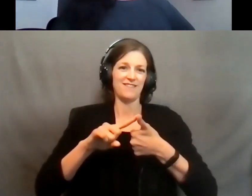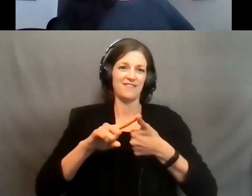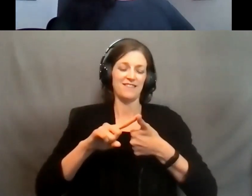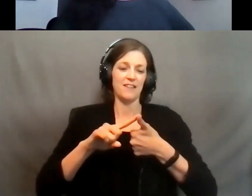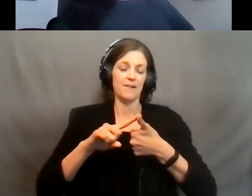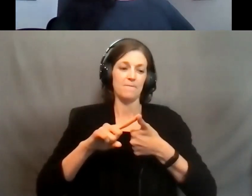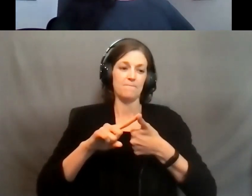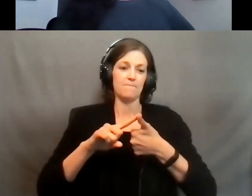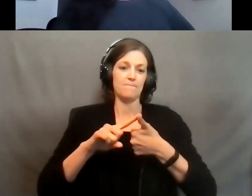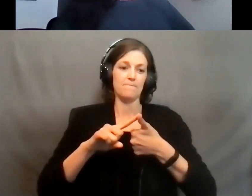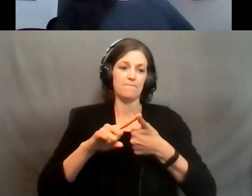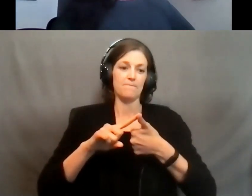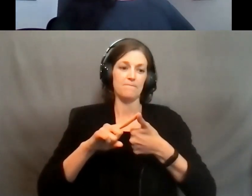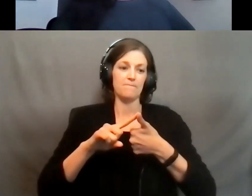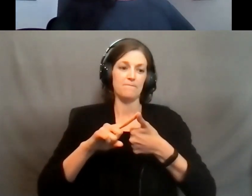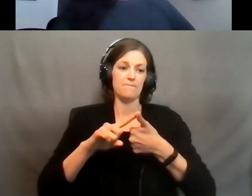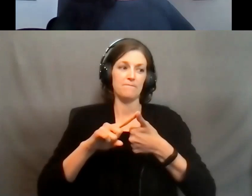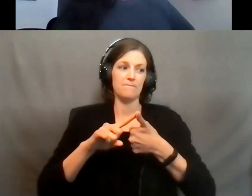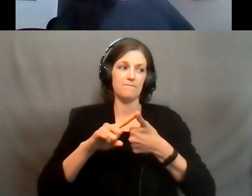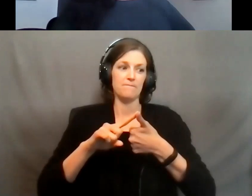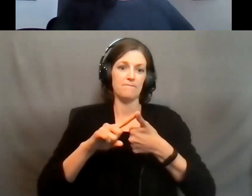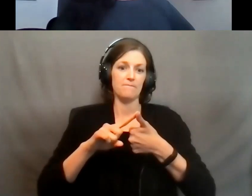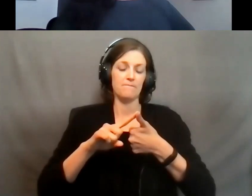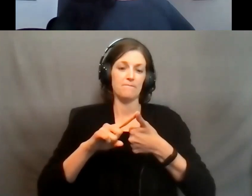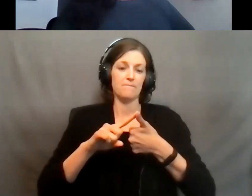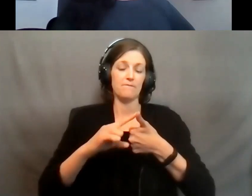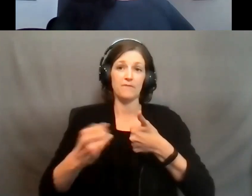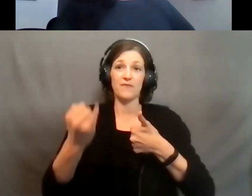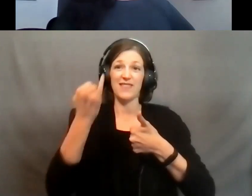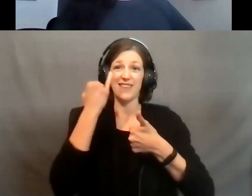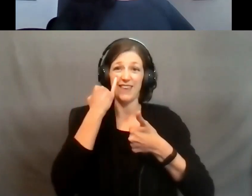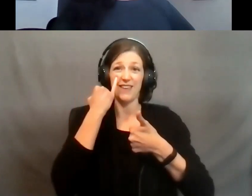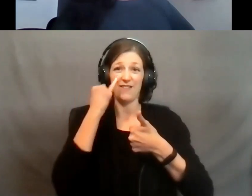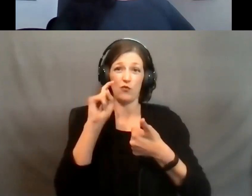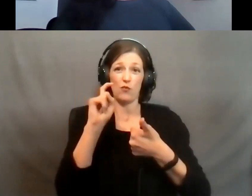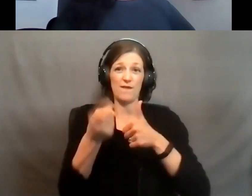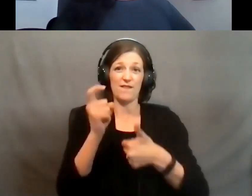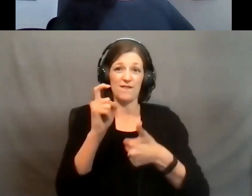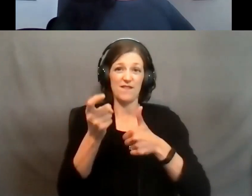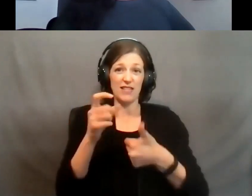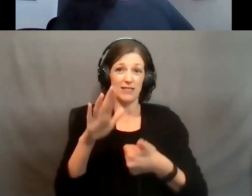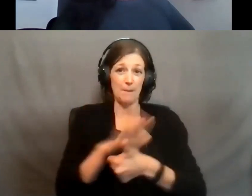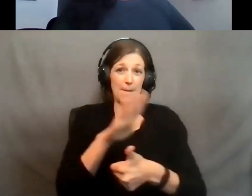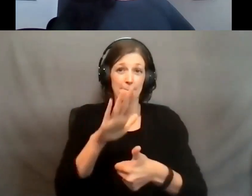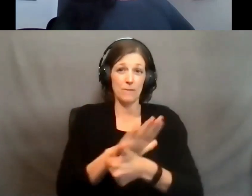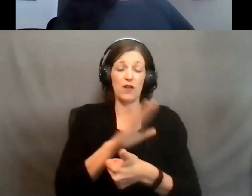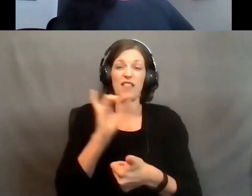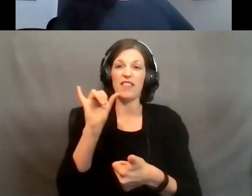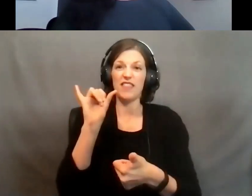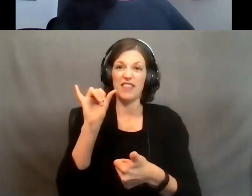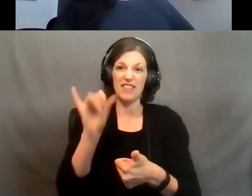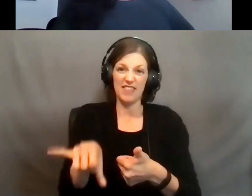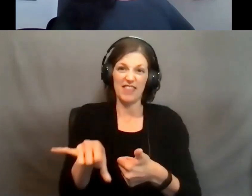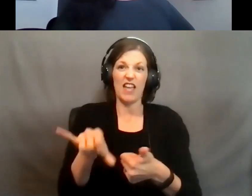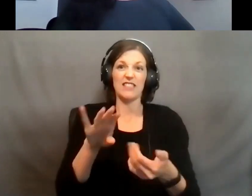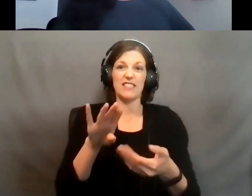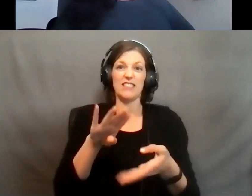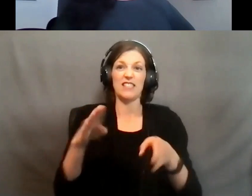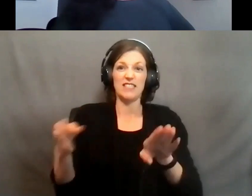13:07:42 If you have a revision of your paper, that is the deadline for uploading